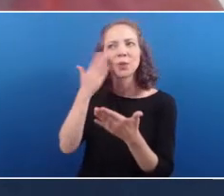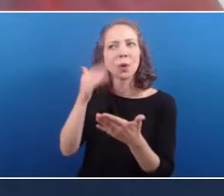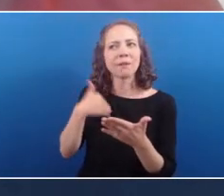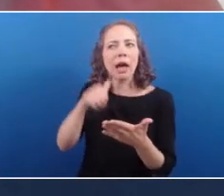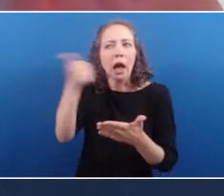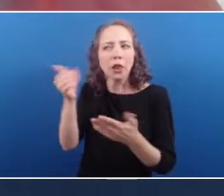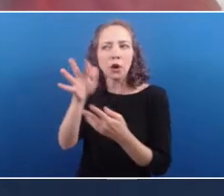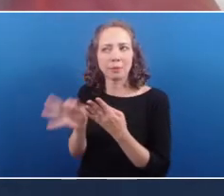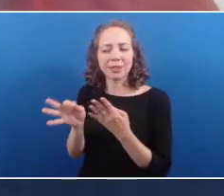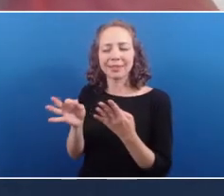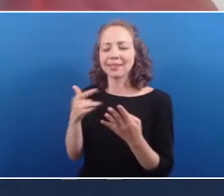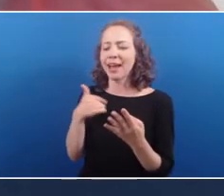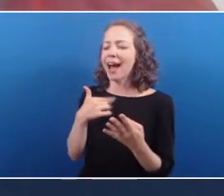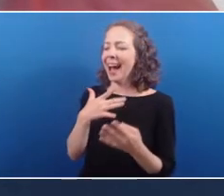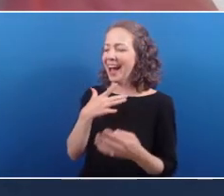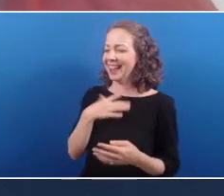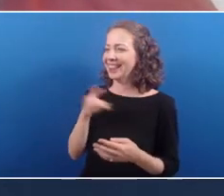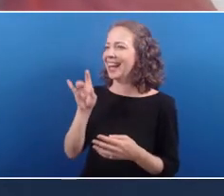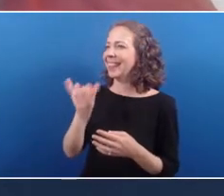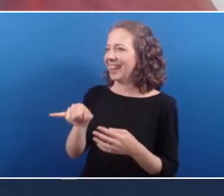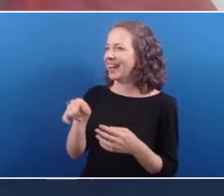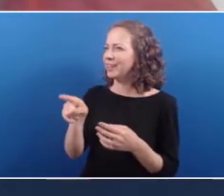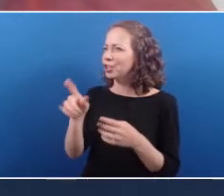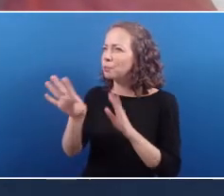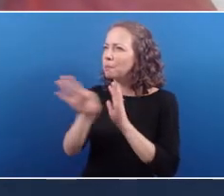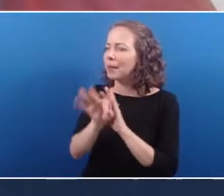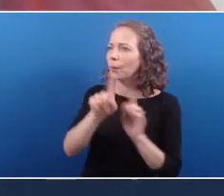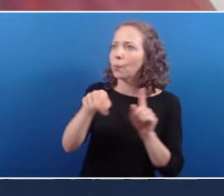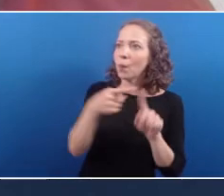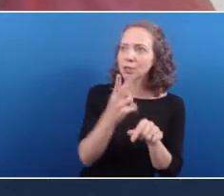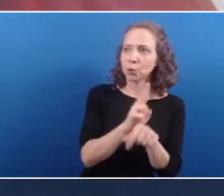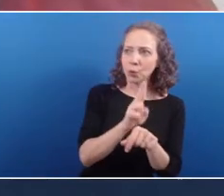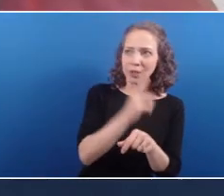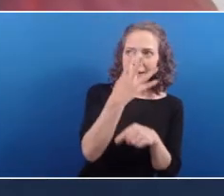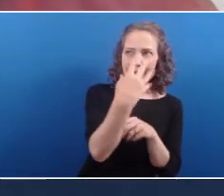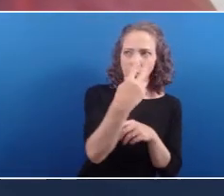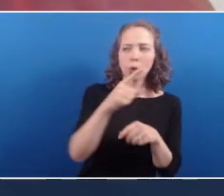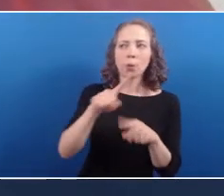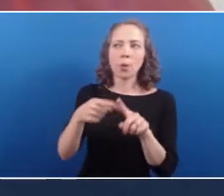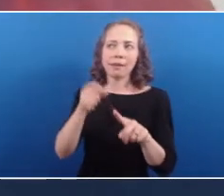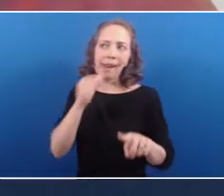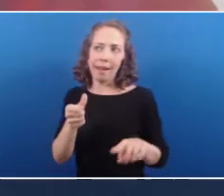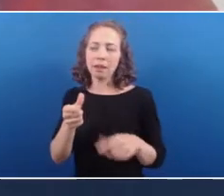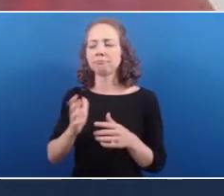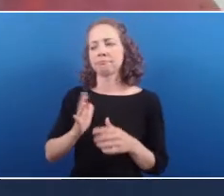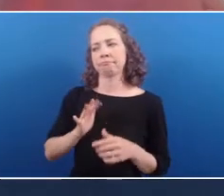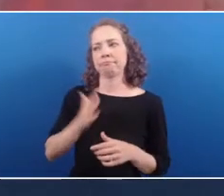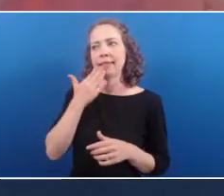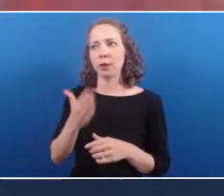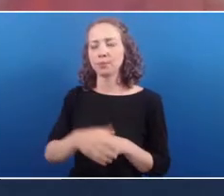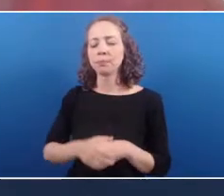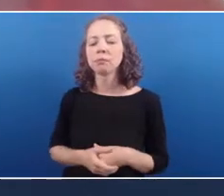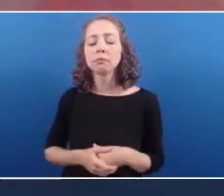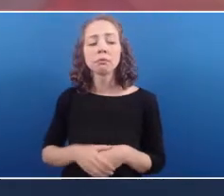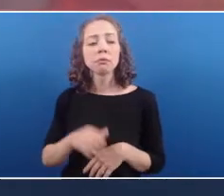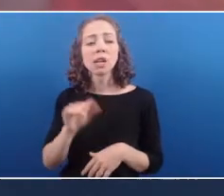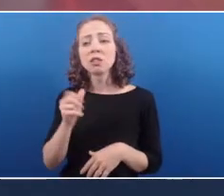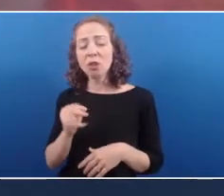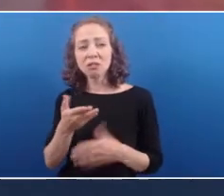of maybe prioritizing when to use and when not to use it. So, thank you. Yeah. >> Sean, do you have a question?